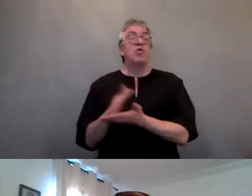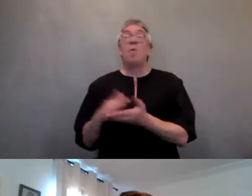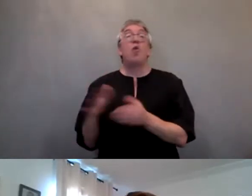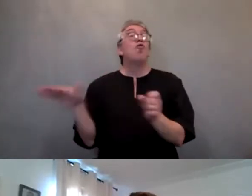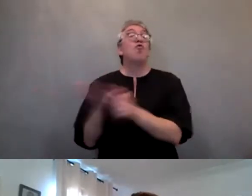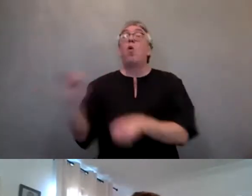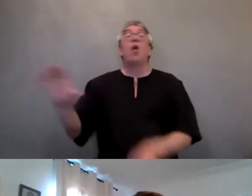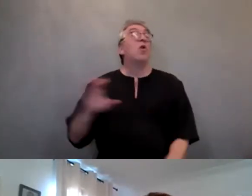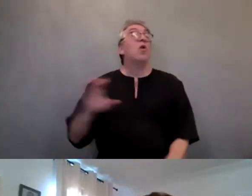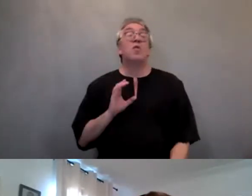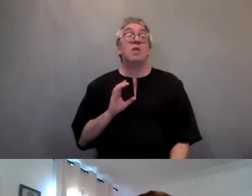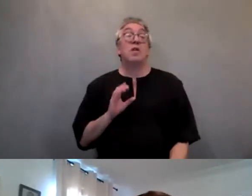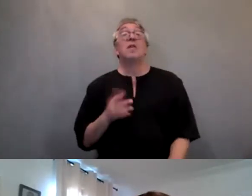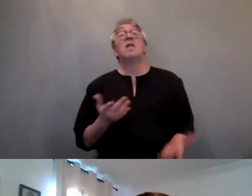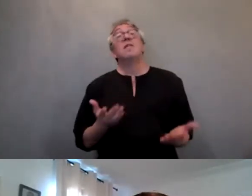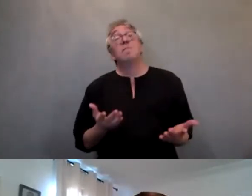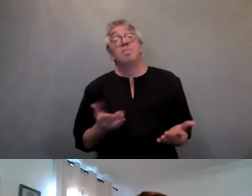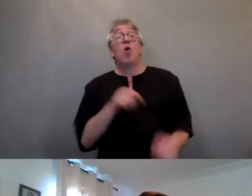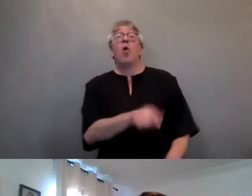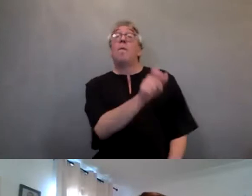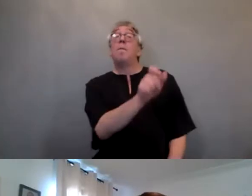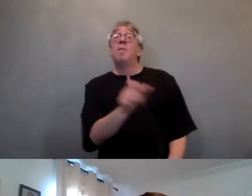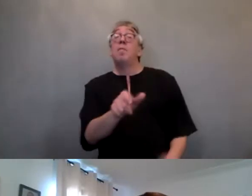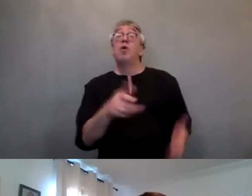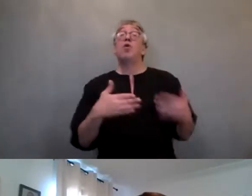will be covered, and not everything will be covered. Again, for